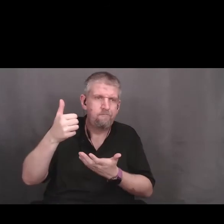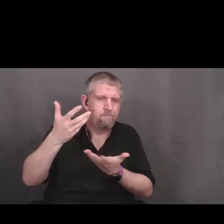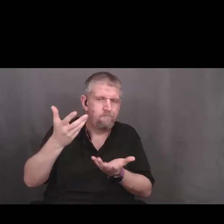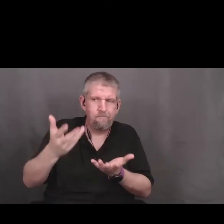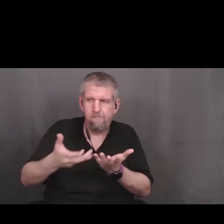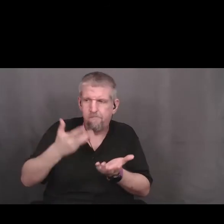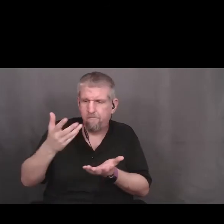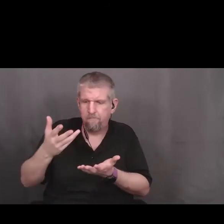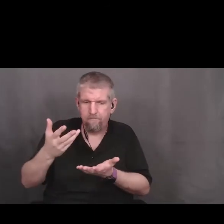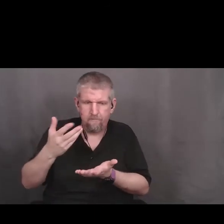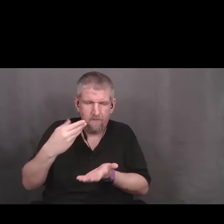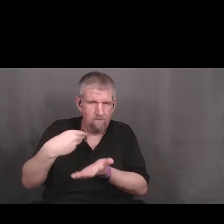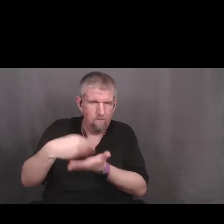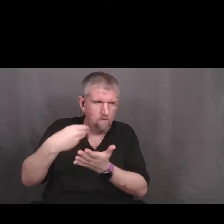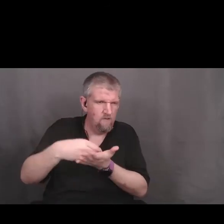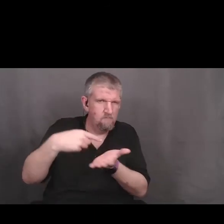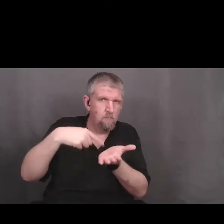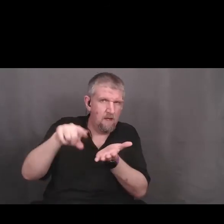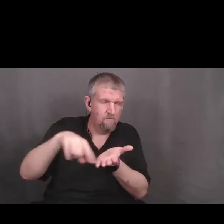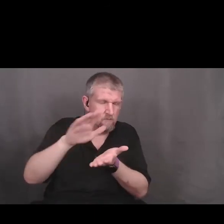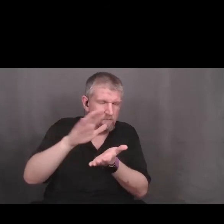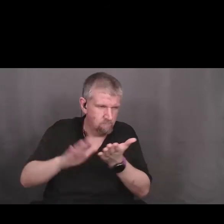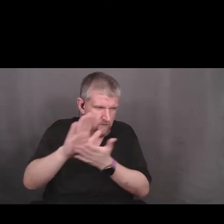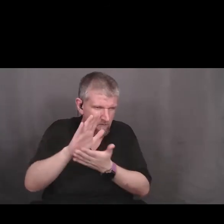to pay for their tuition, meaning financial aid,